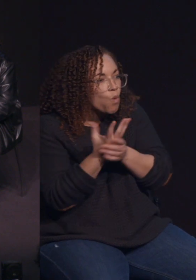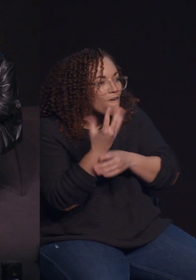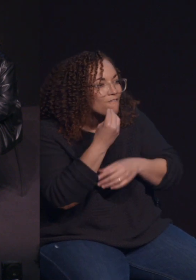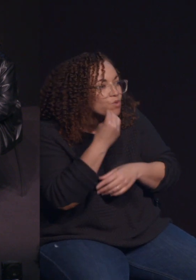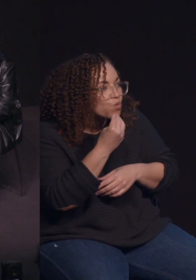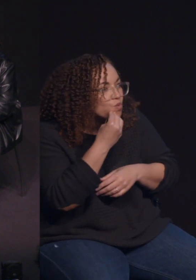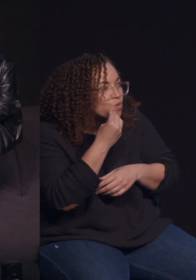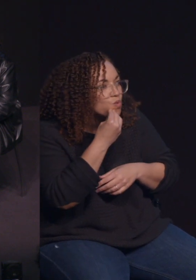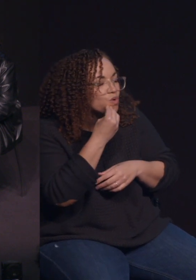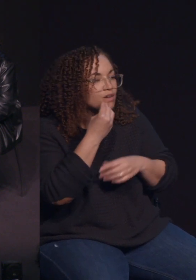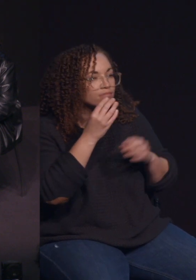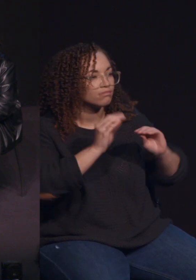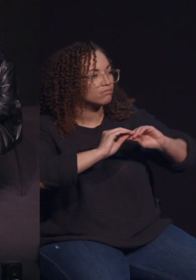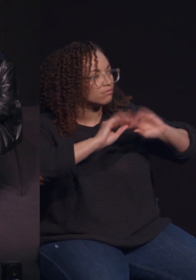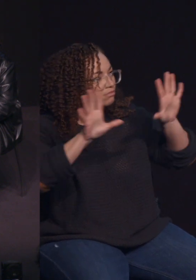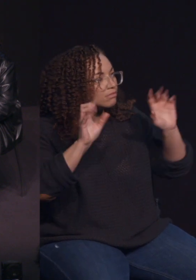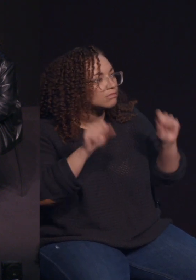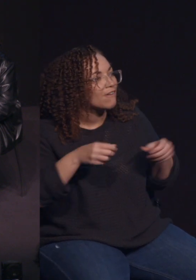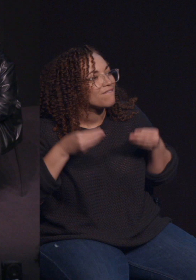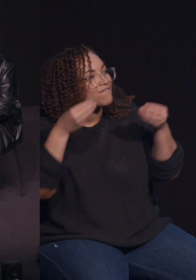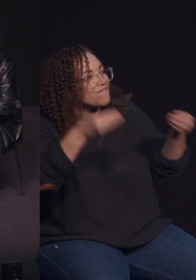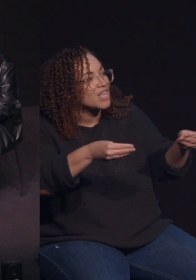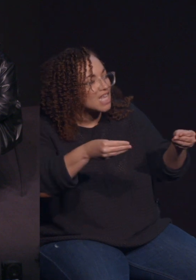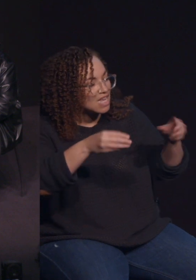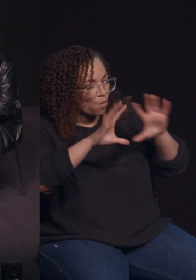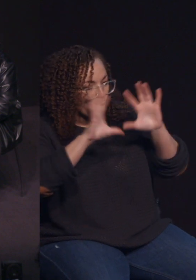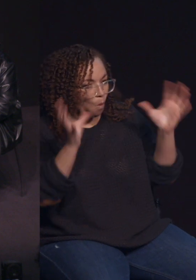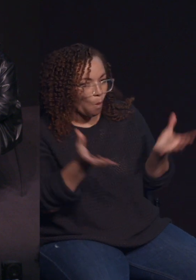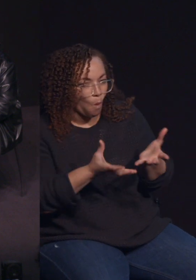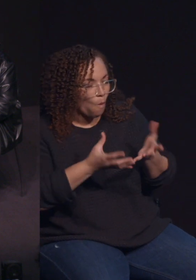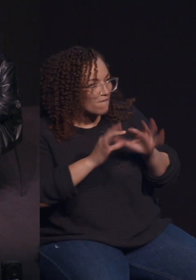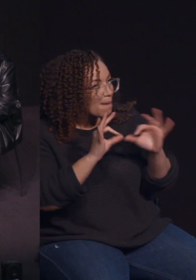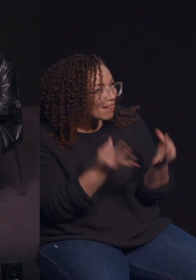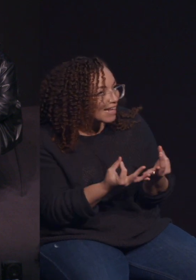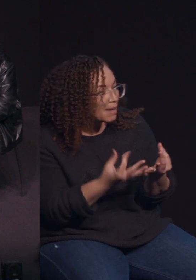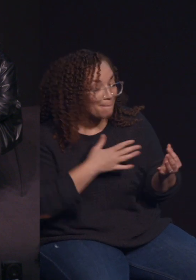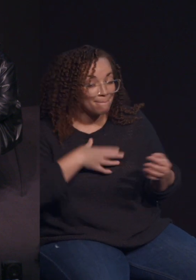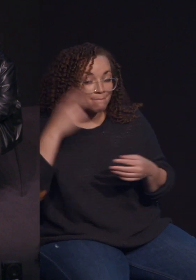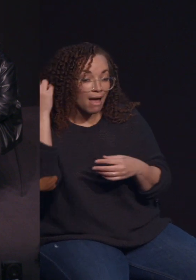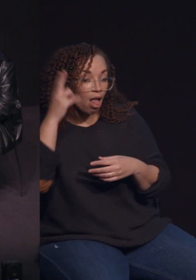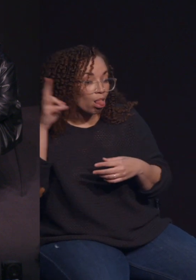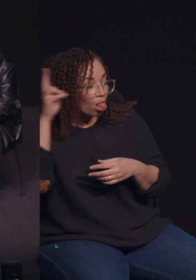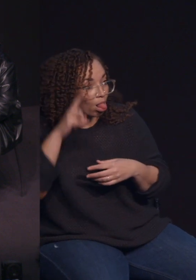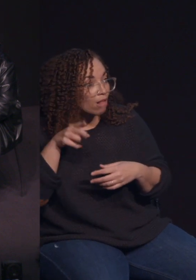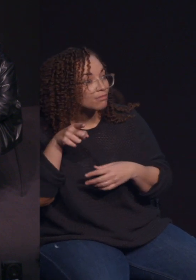You could feed your whole family. My uncle grew watermelons but he also grew hogs and so,